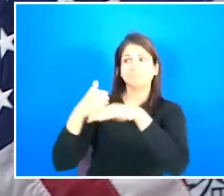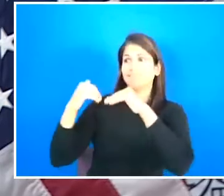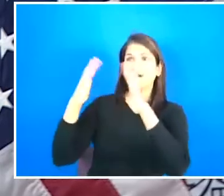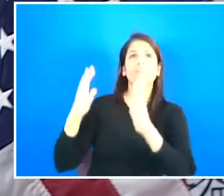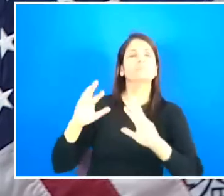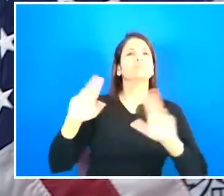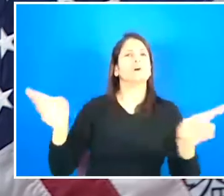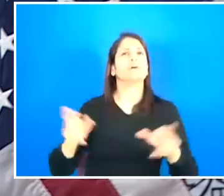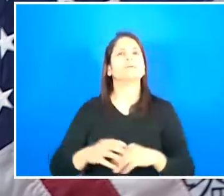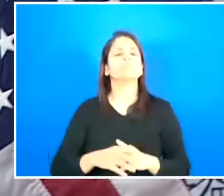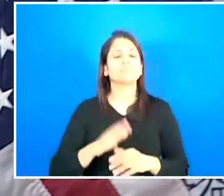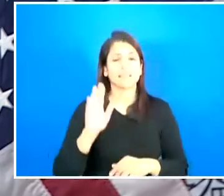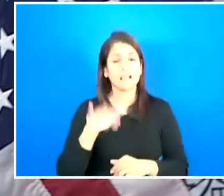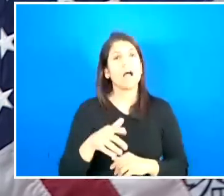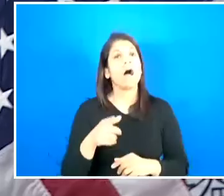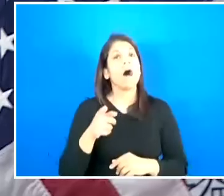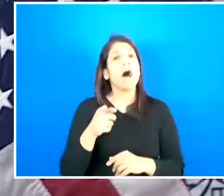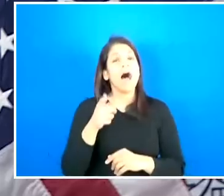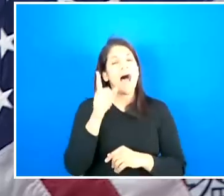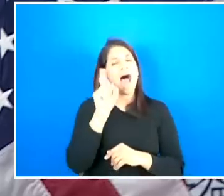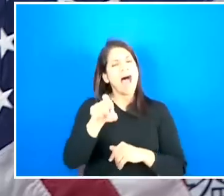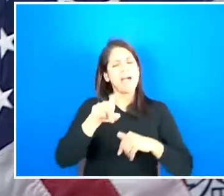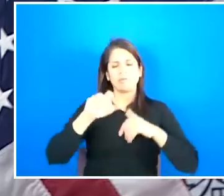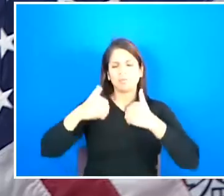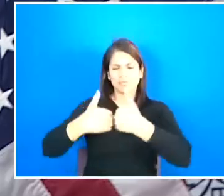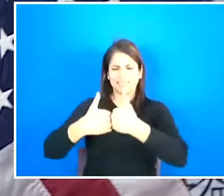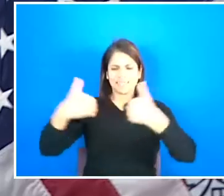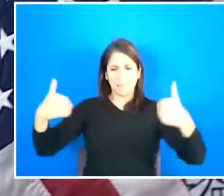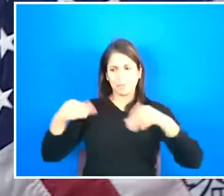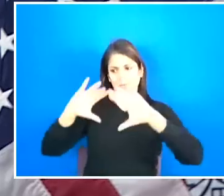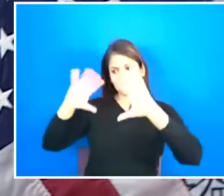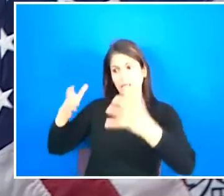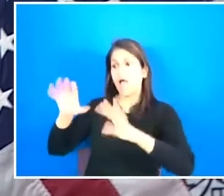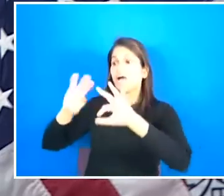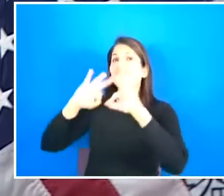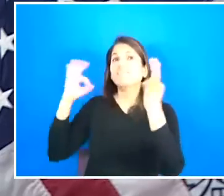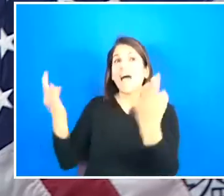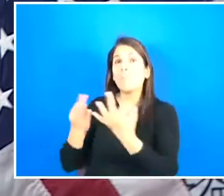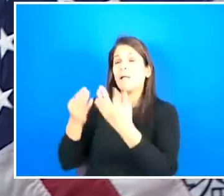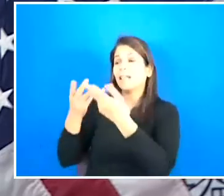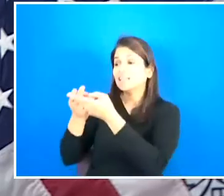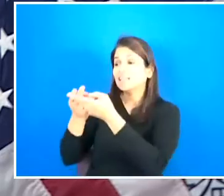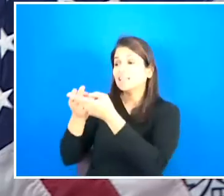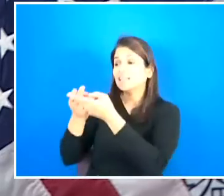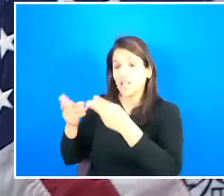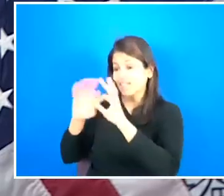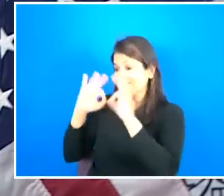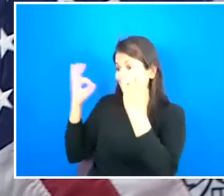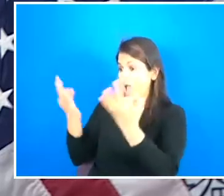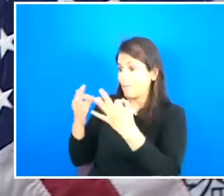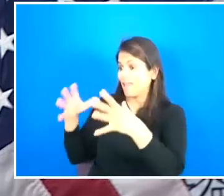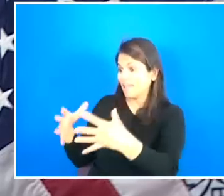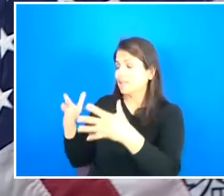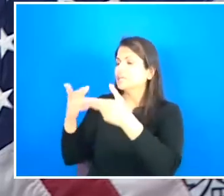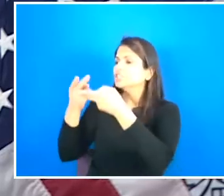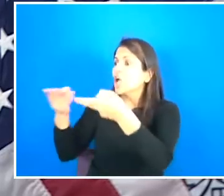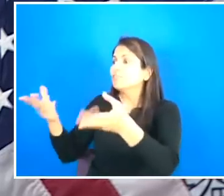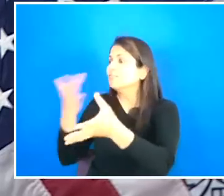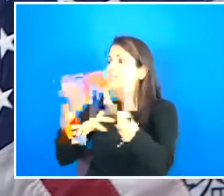HAVEN SPACE HAS BEEN BROUGHT ONLINE RIGHT NOW. THE PIECES MOST FUSOCED ON THE HOMELESS ARE CONTINUING UNABATED.